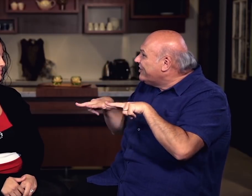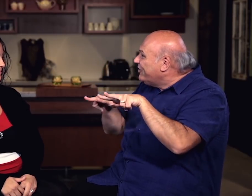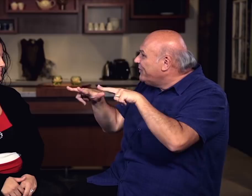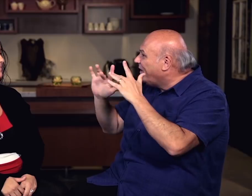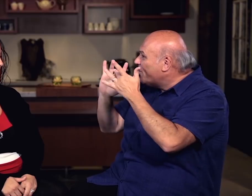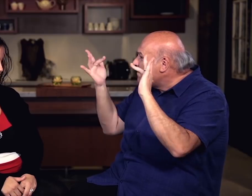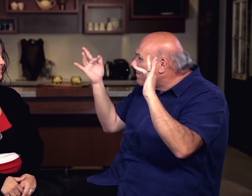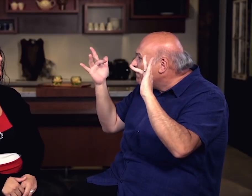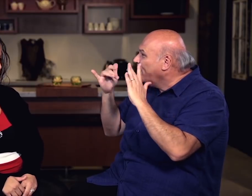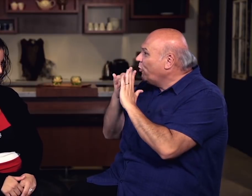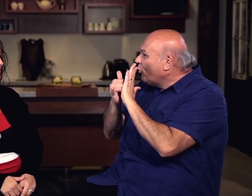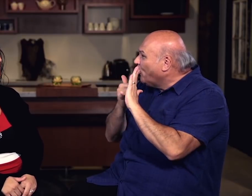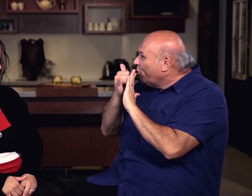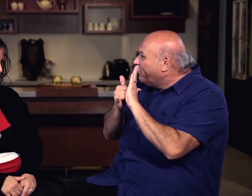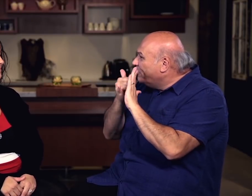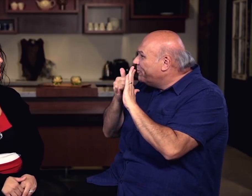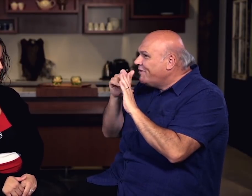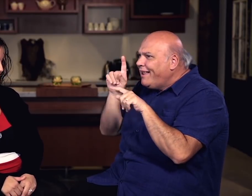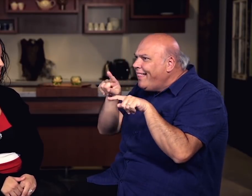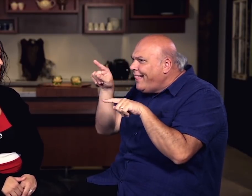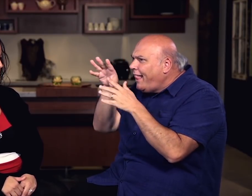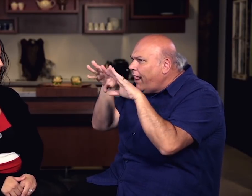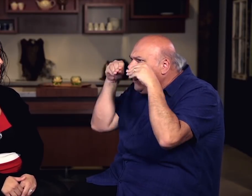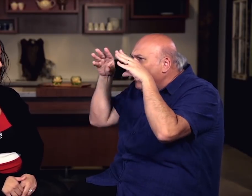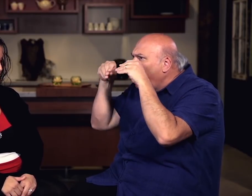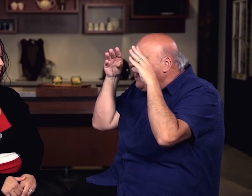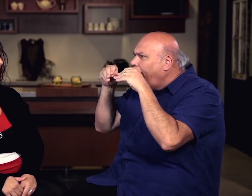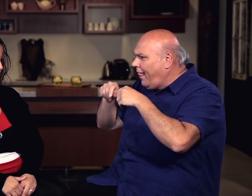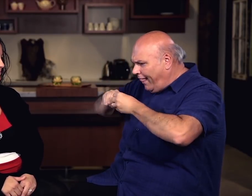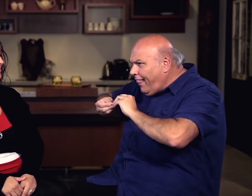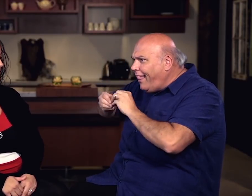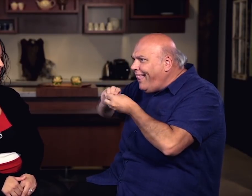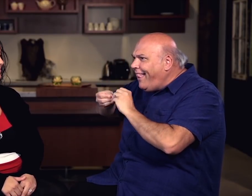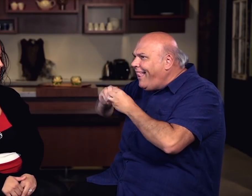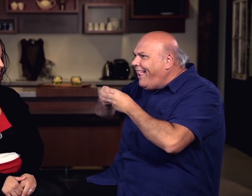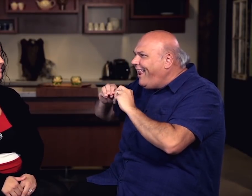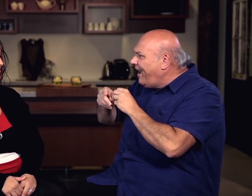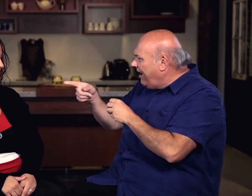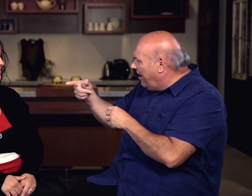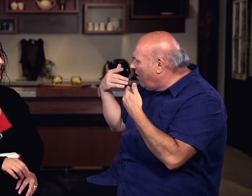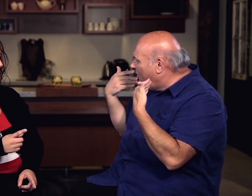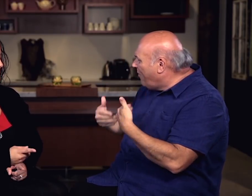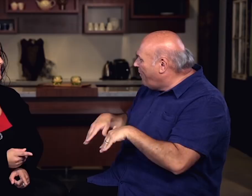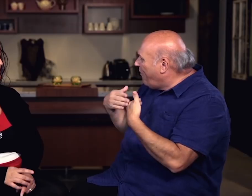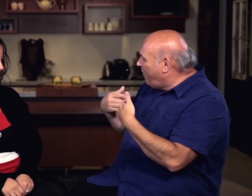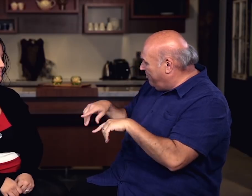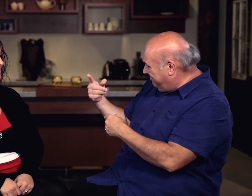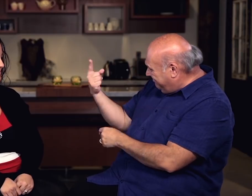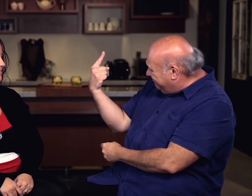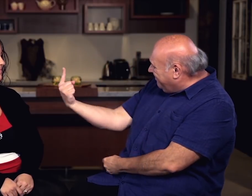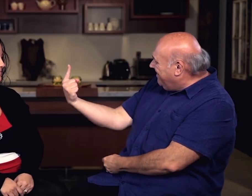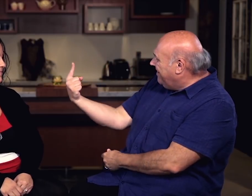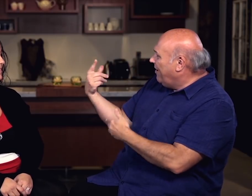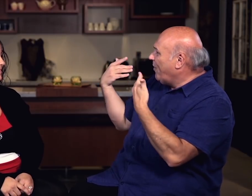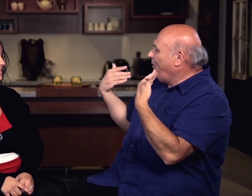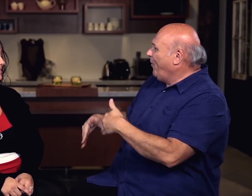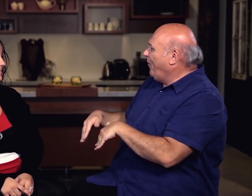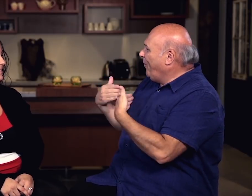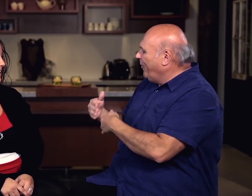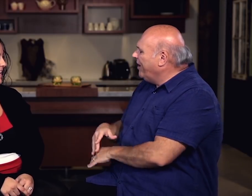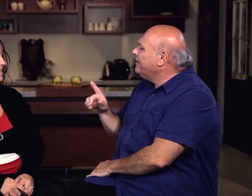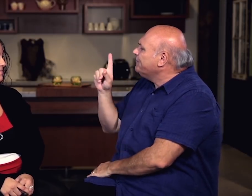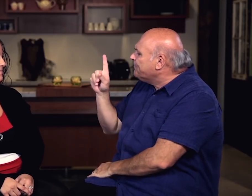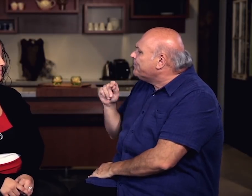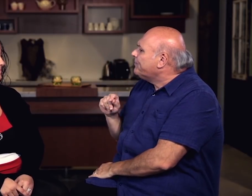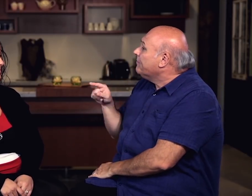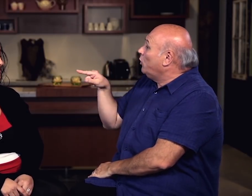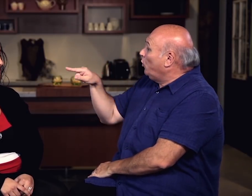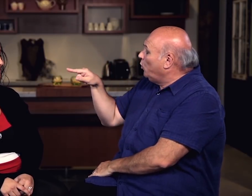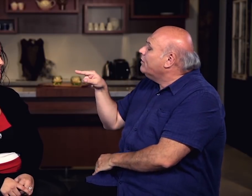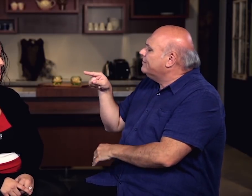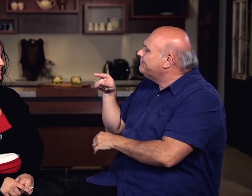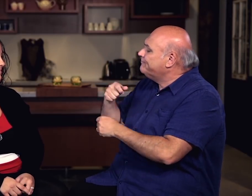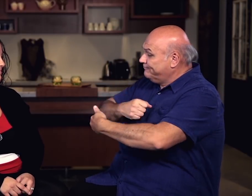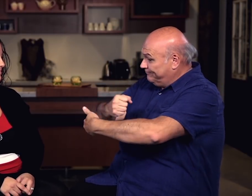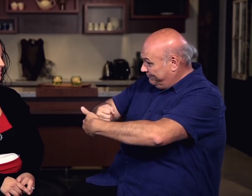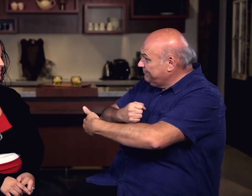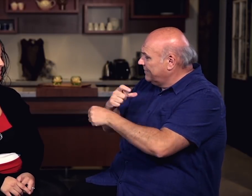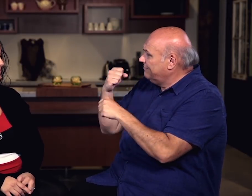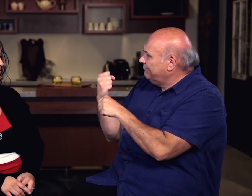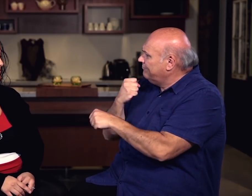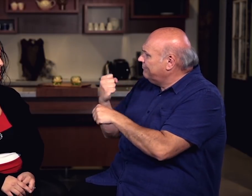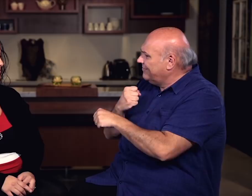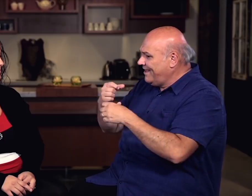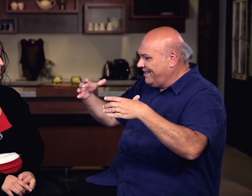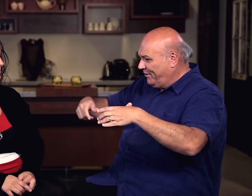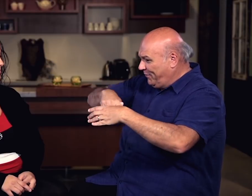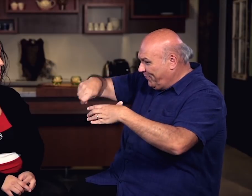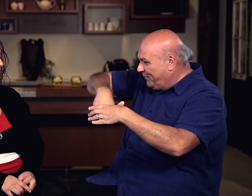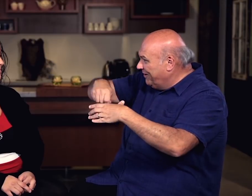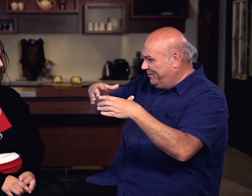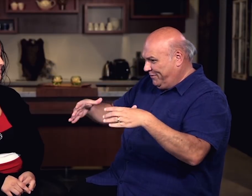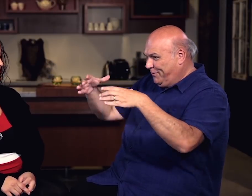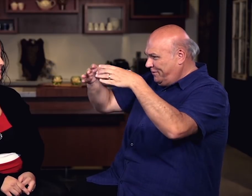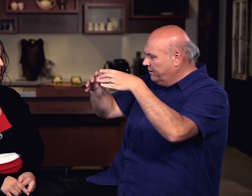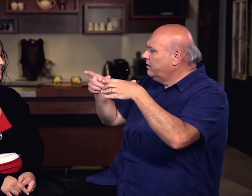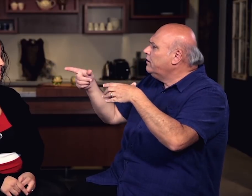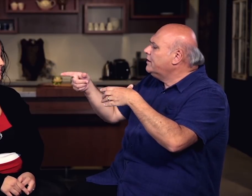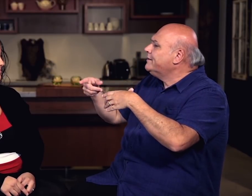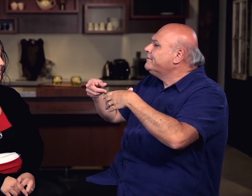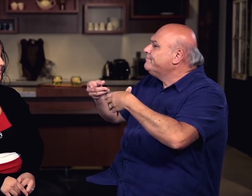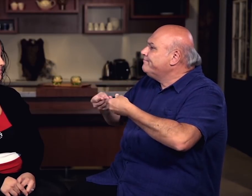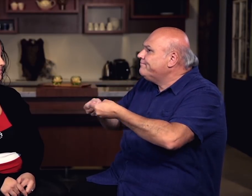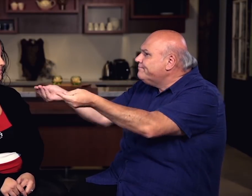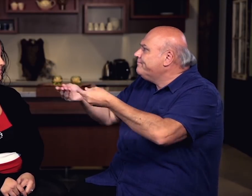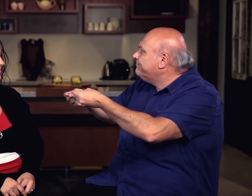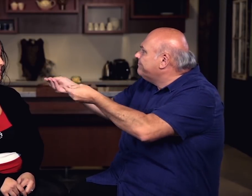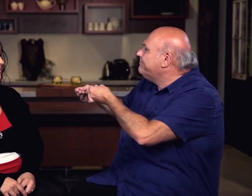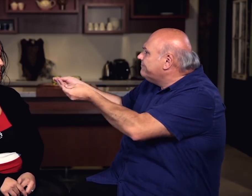YouTube videos and tried to do the recipes, all on your own! To get orders and bake cakes, who do you sell